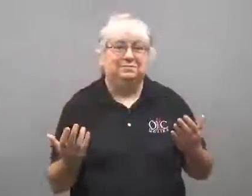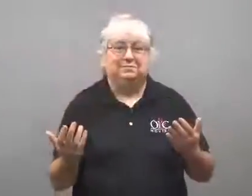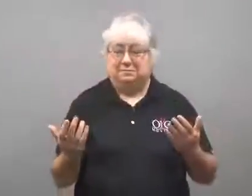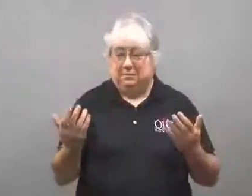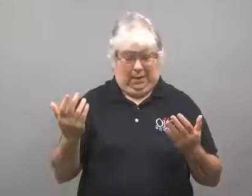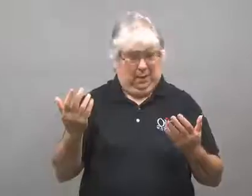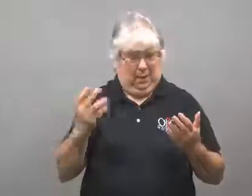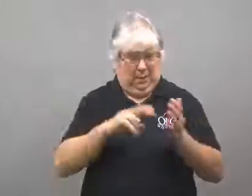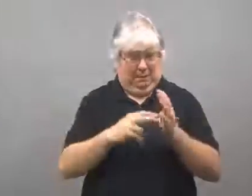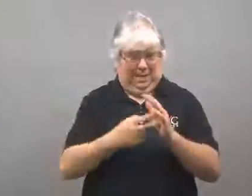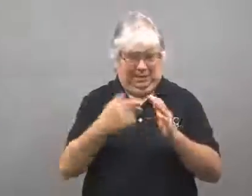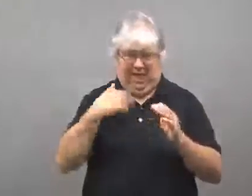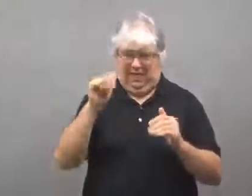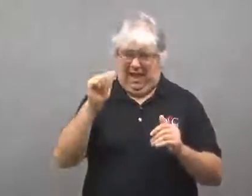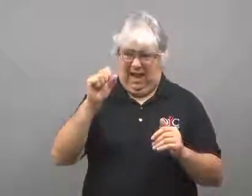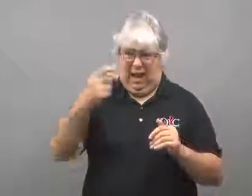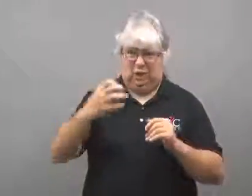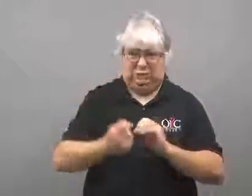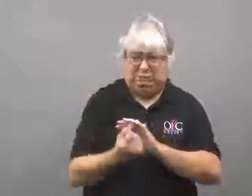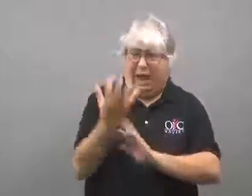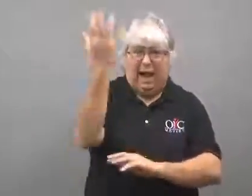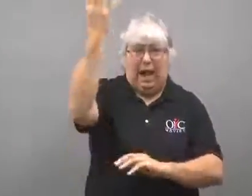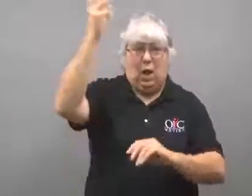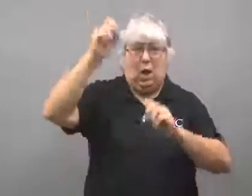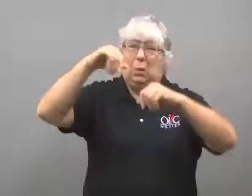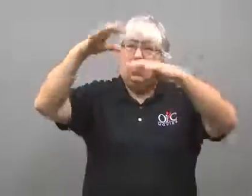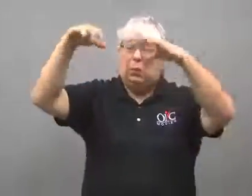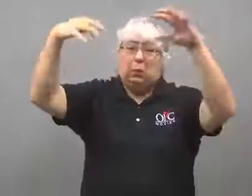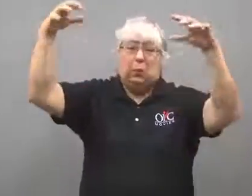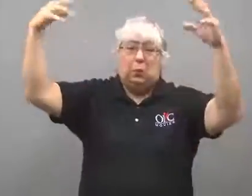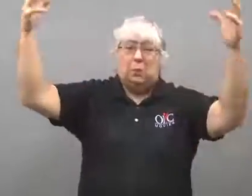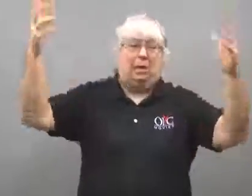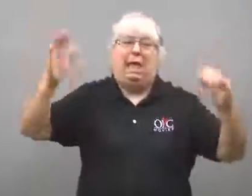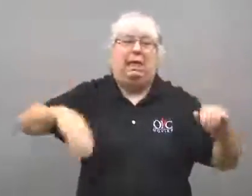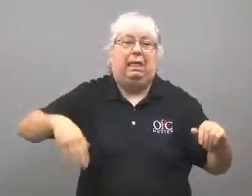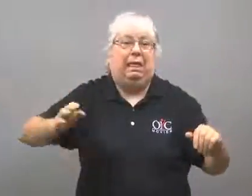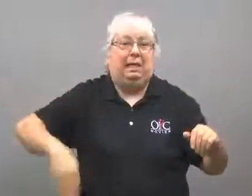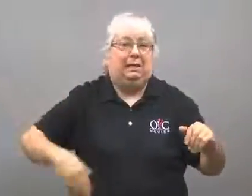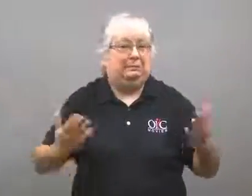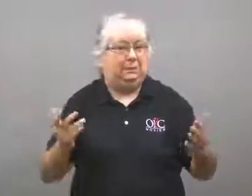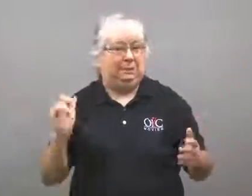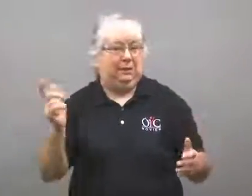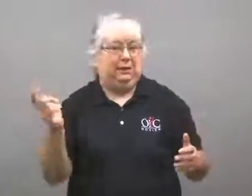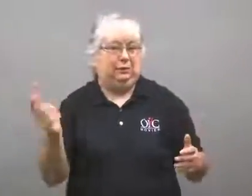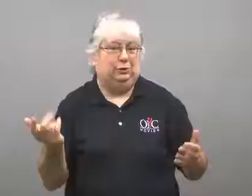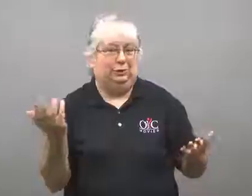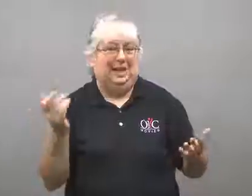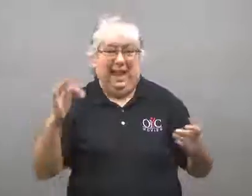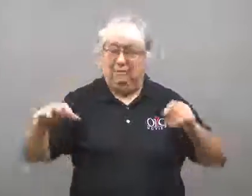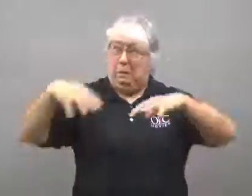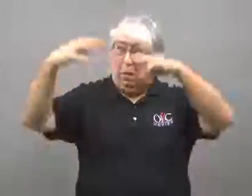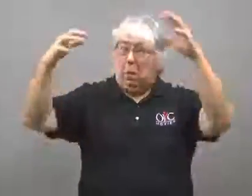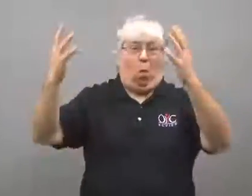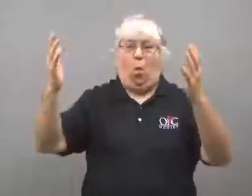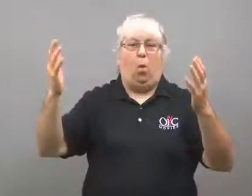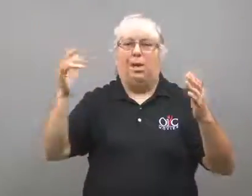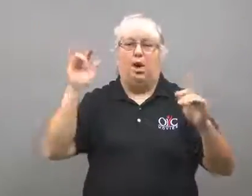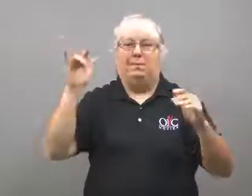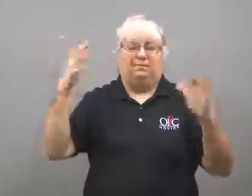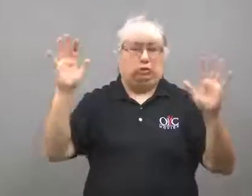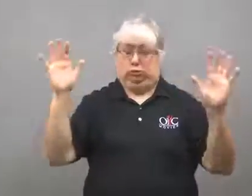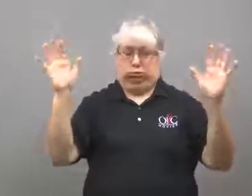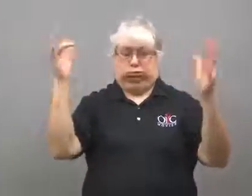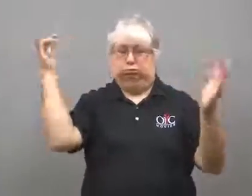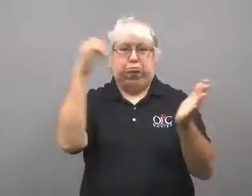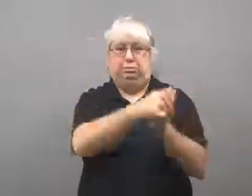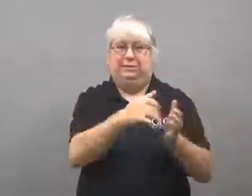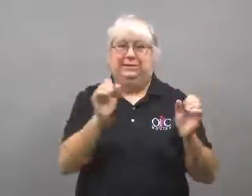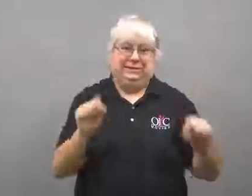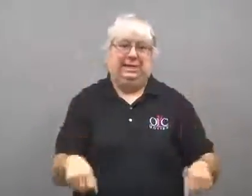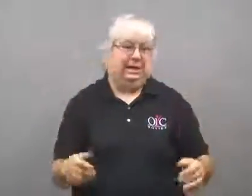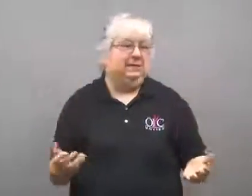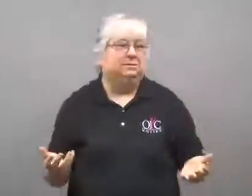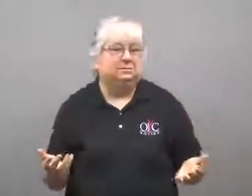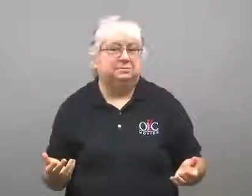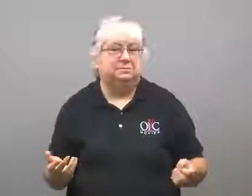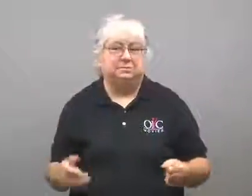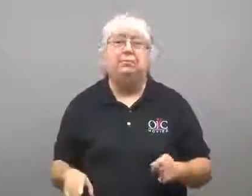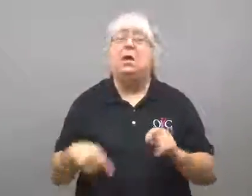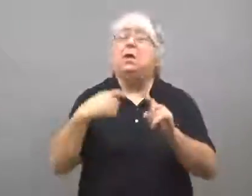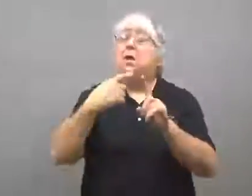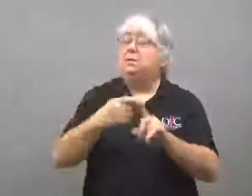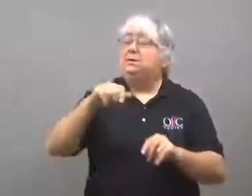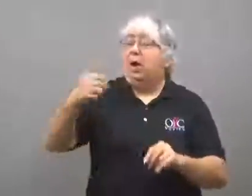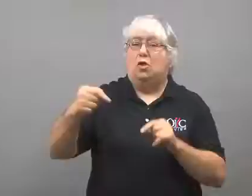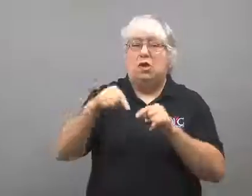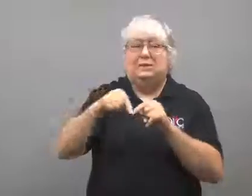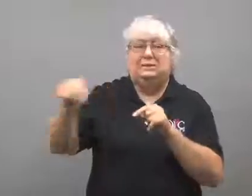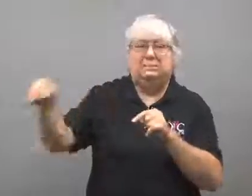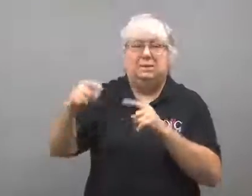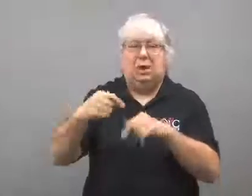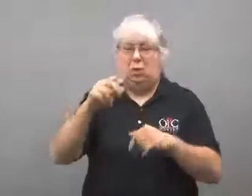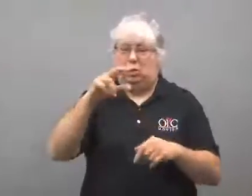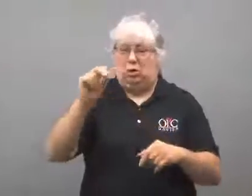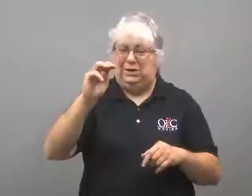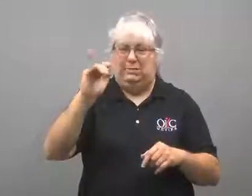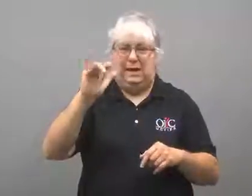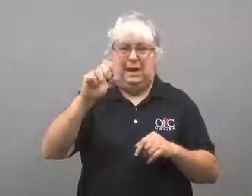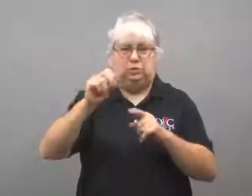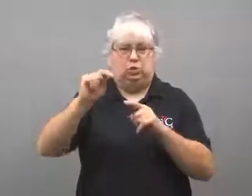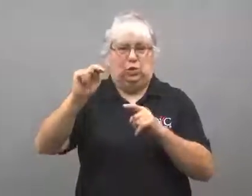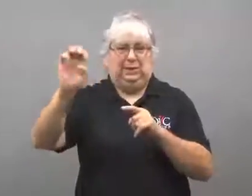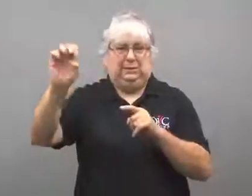There is no ash in the air yet, but if there is later, it could cause crashes.